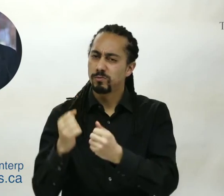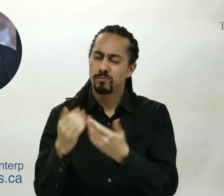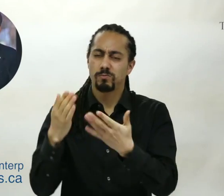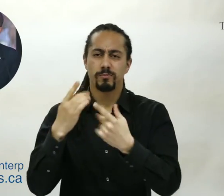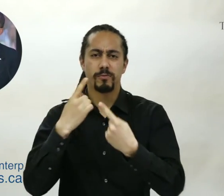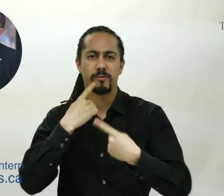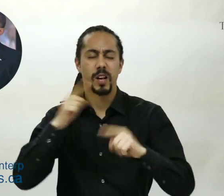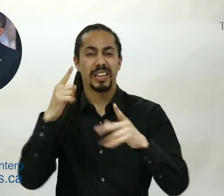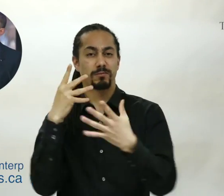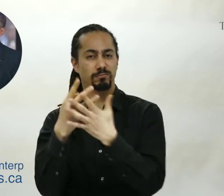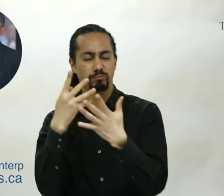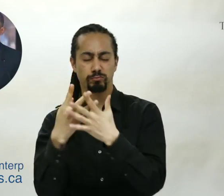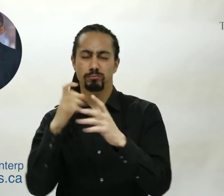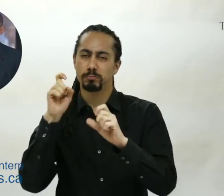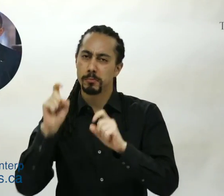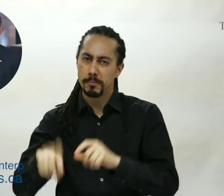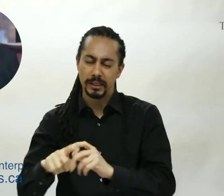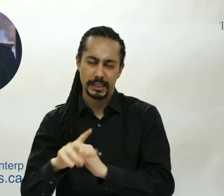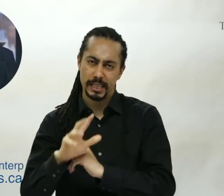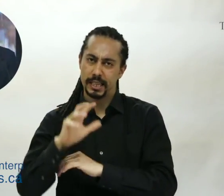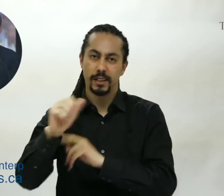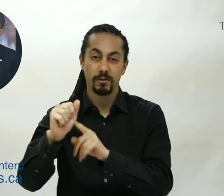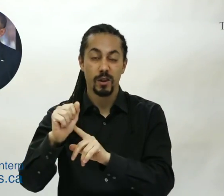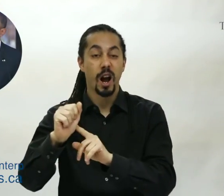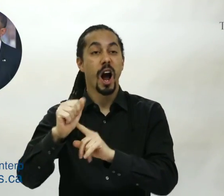reminding the Apartheid regime that prisoners cannot enter into contracts